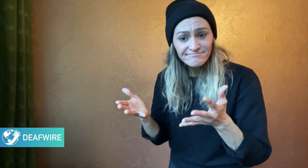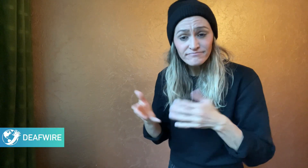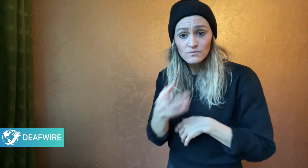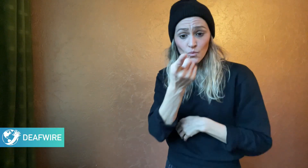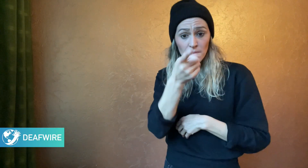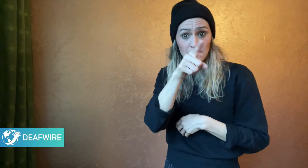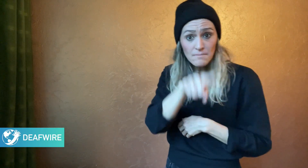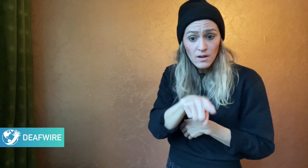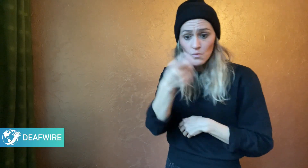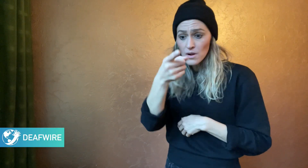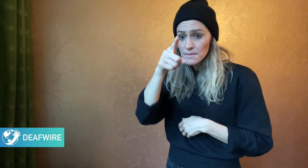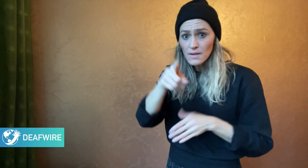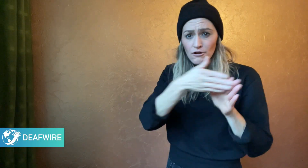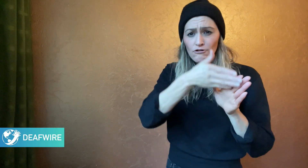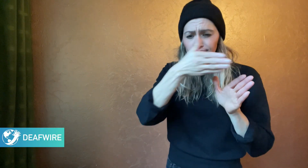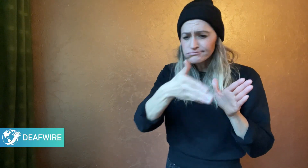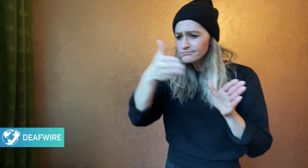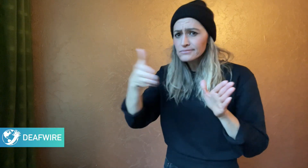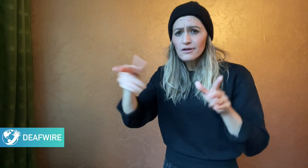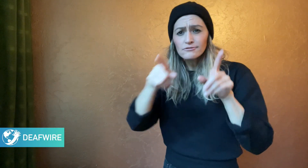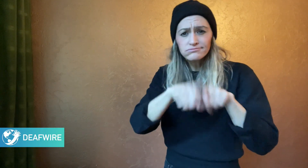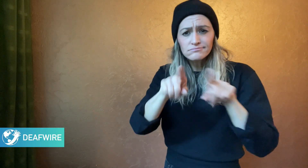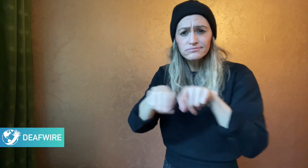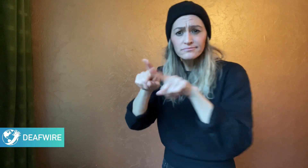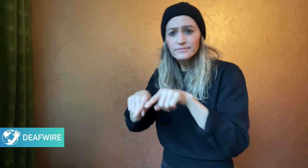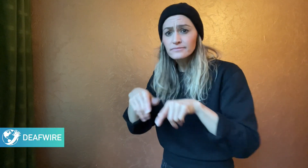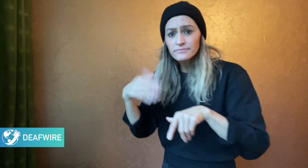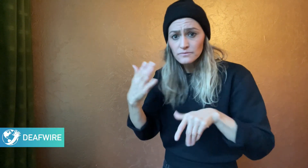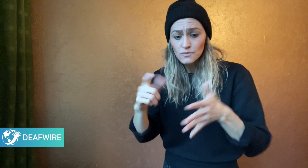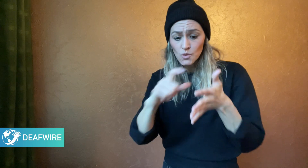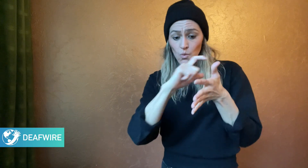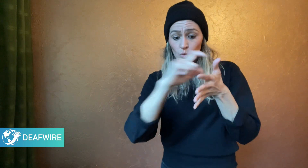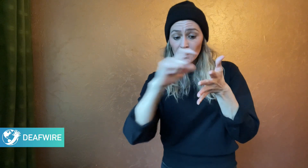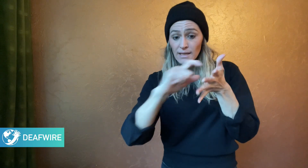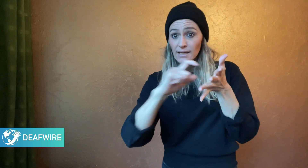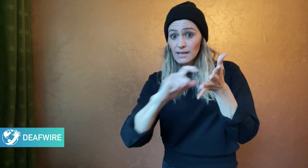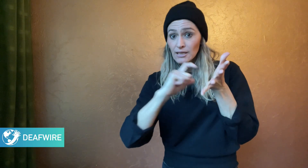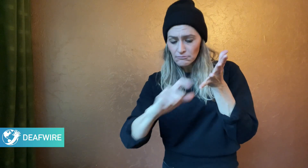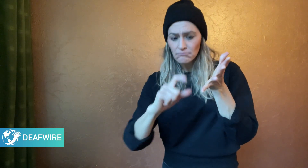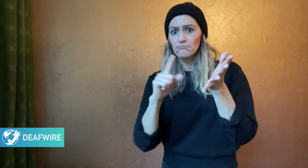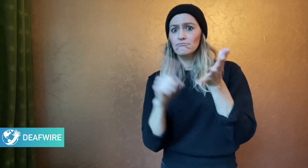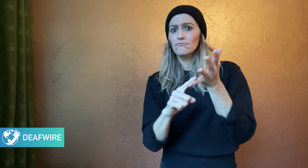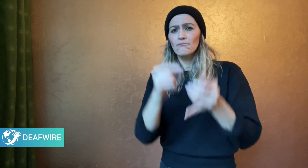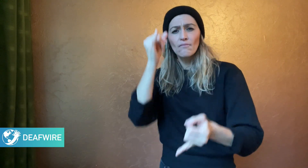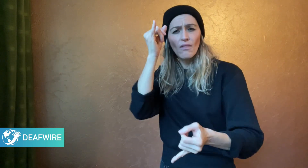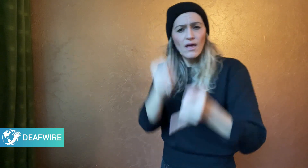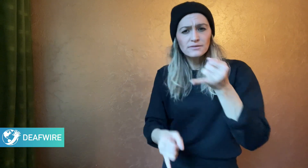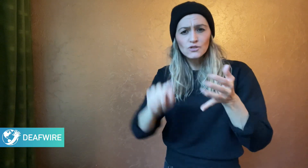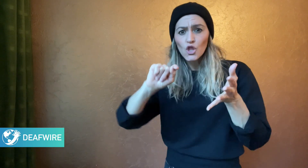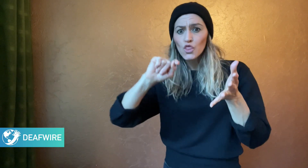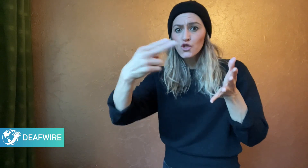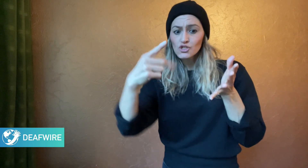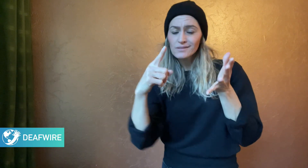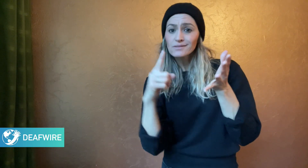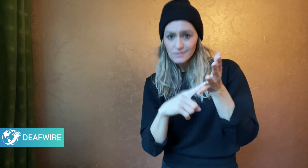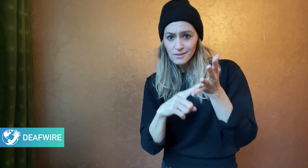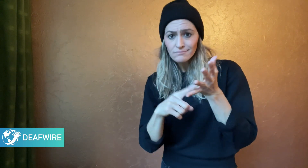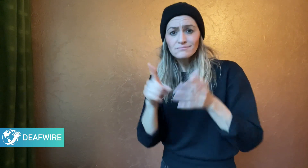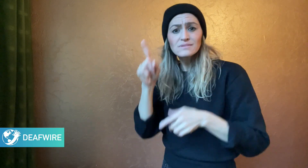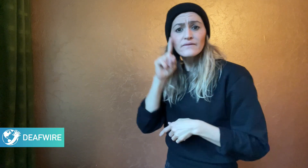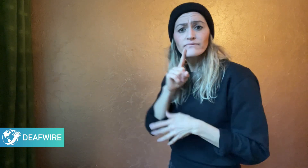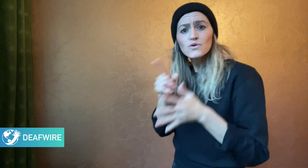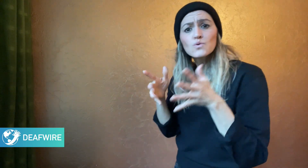On the last Thursday of every month, DeafWire does a special